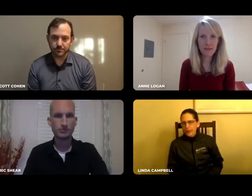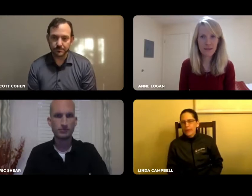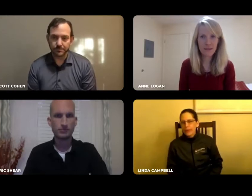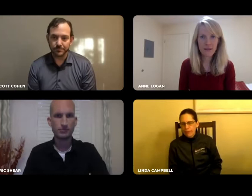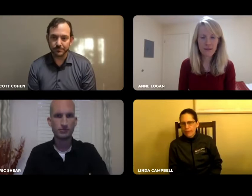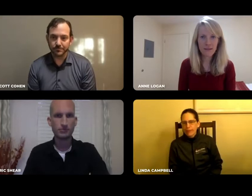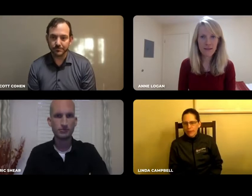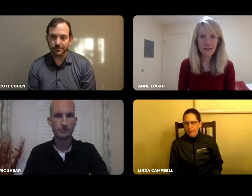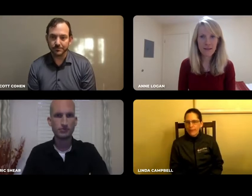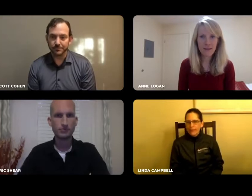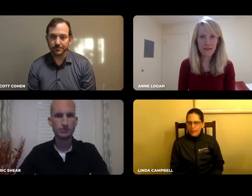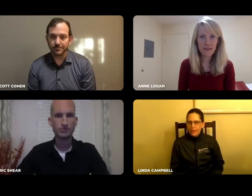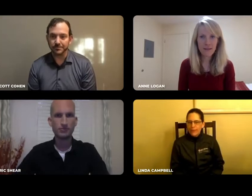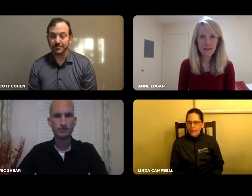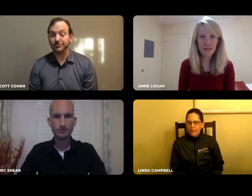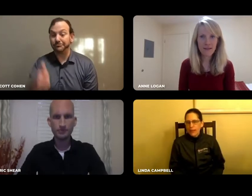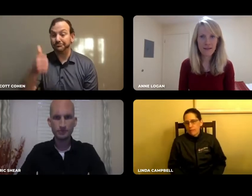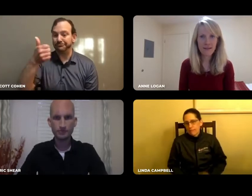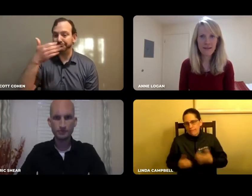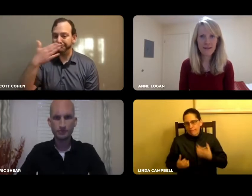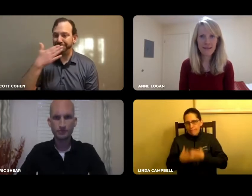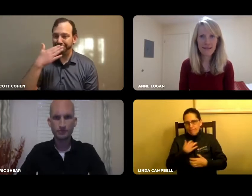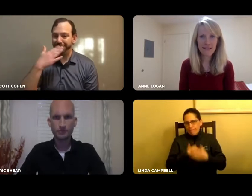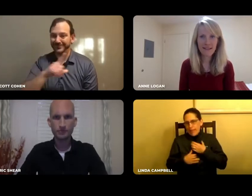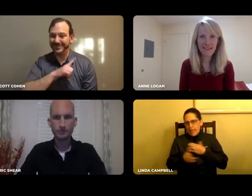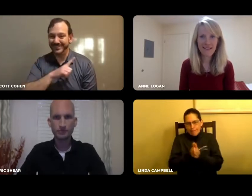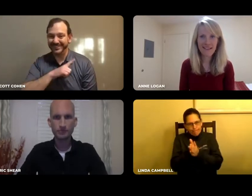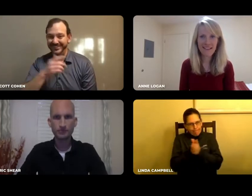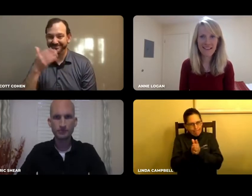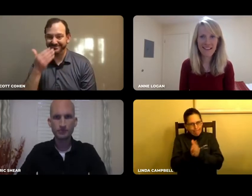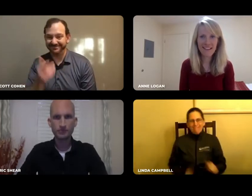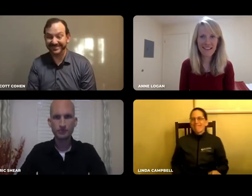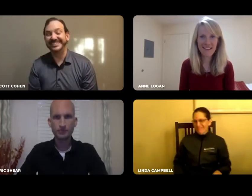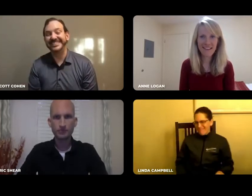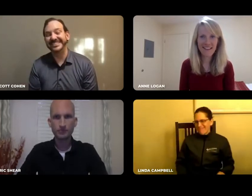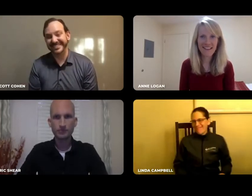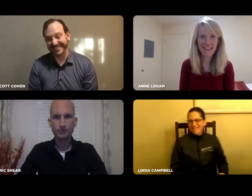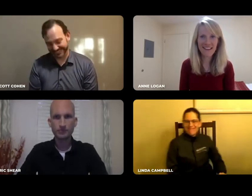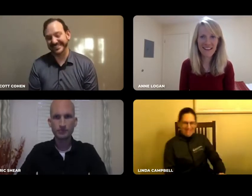and preservation of clean water.